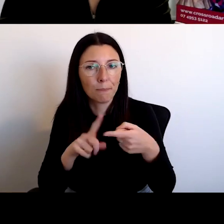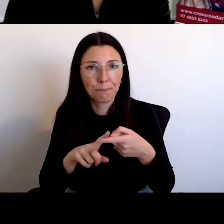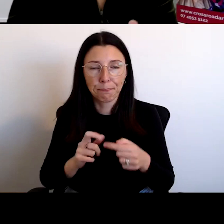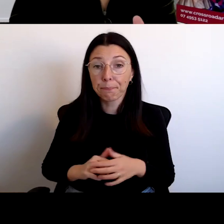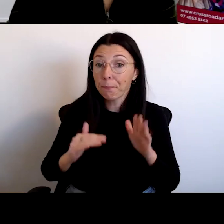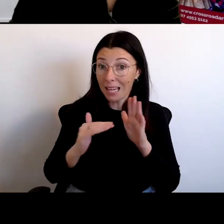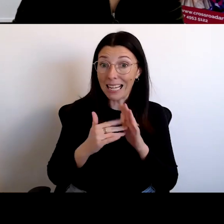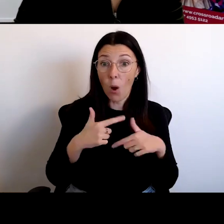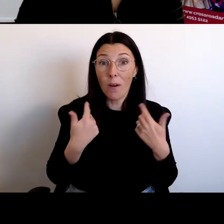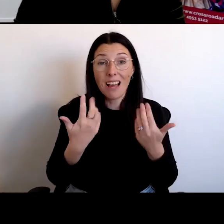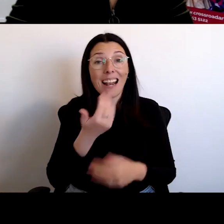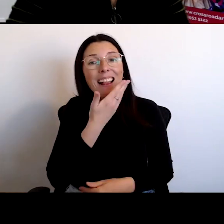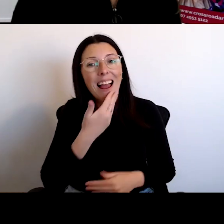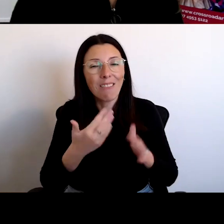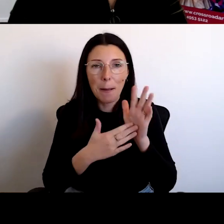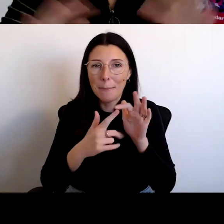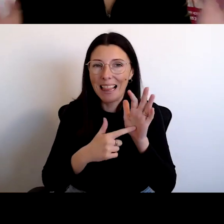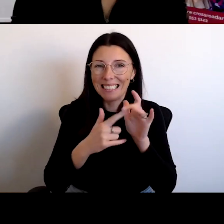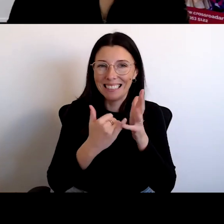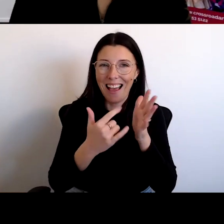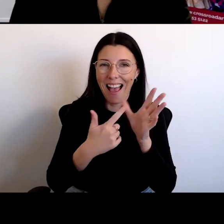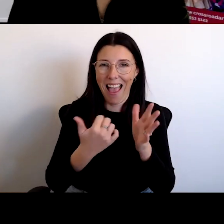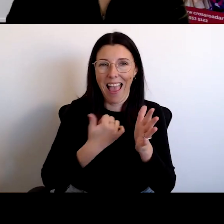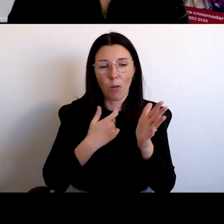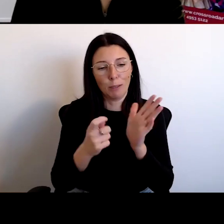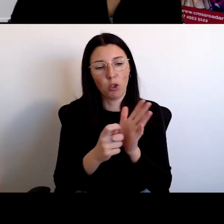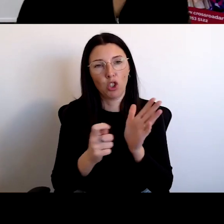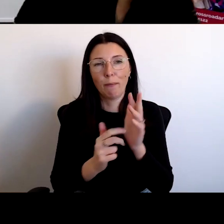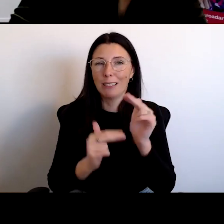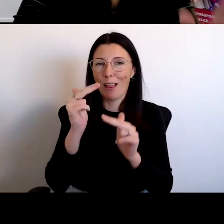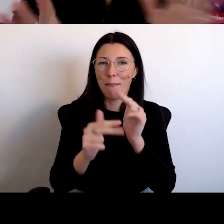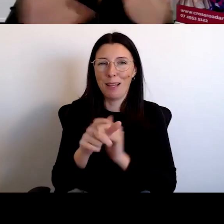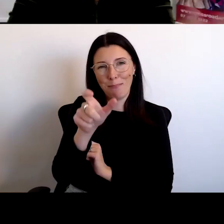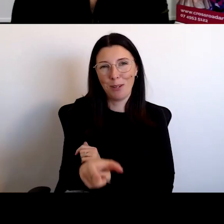sponsorship and development officer role, there is no way we would not have her in that role